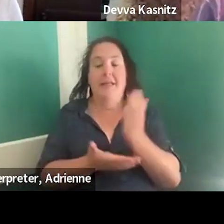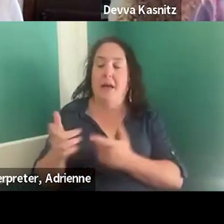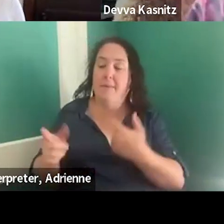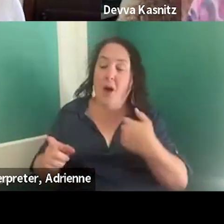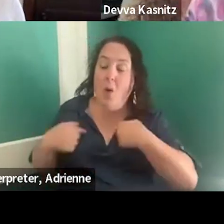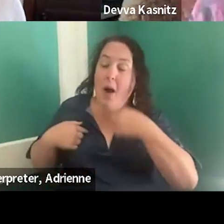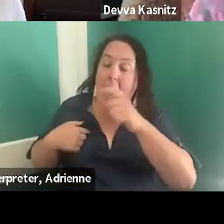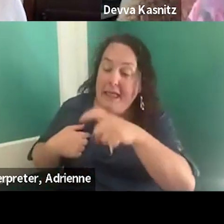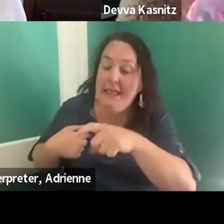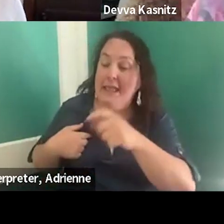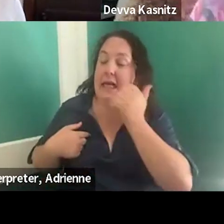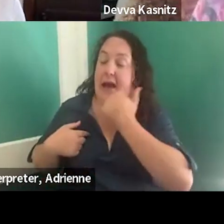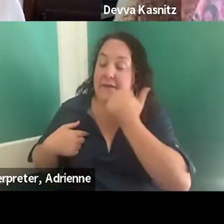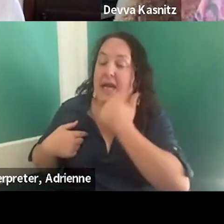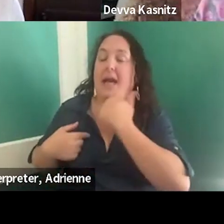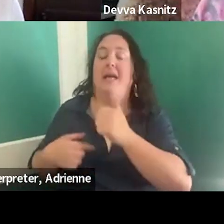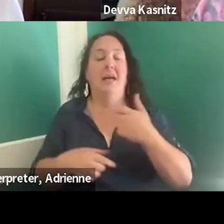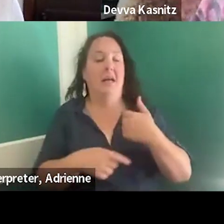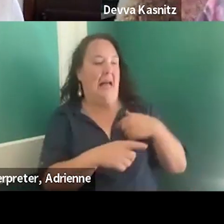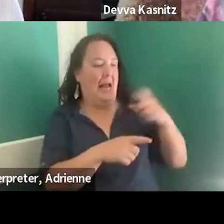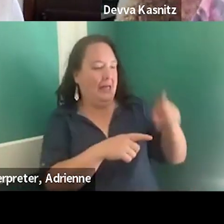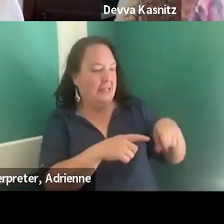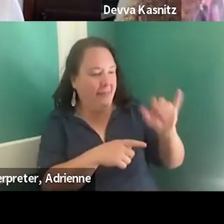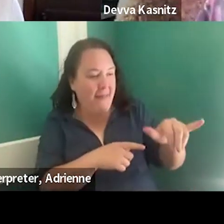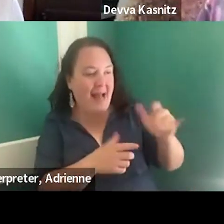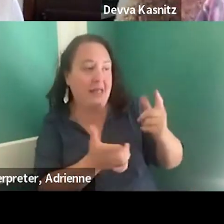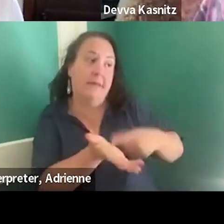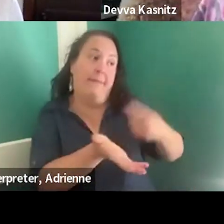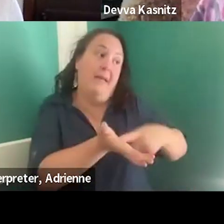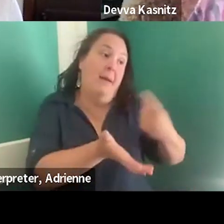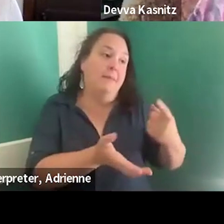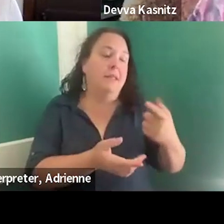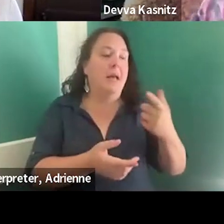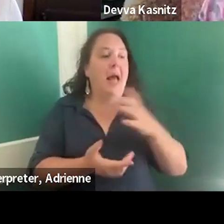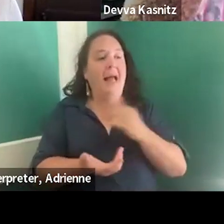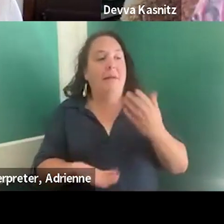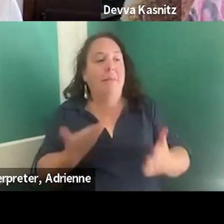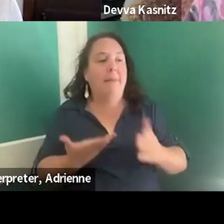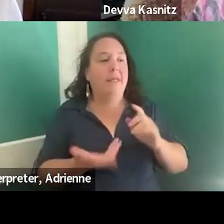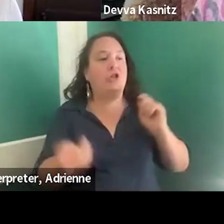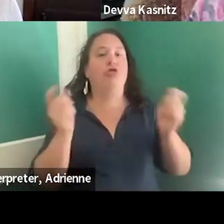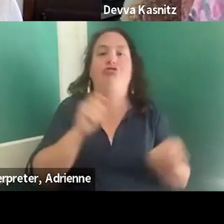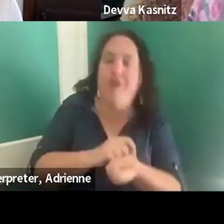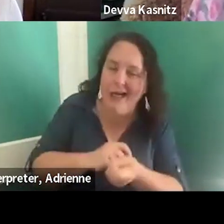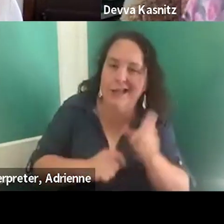and then there's things that will change over time, you'll need to create new from scratch.